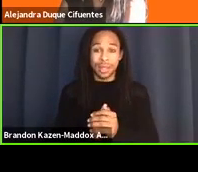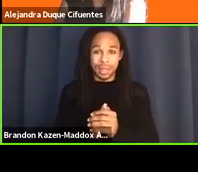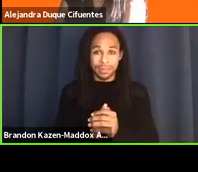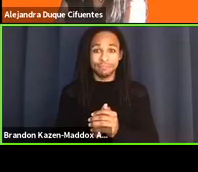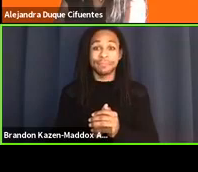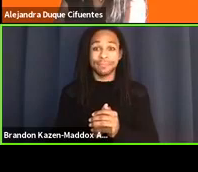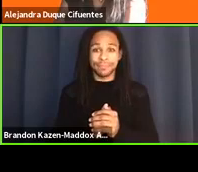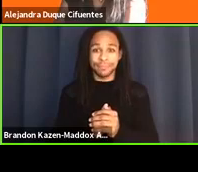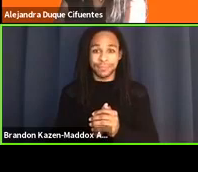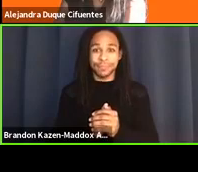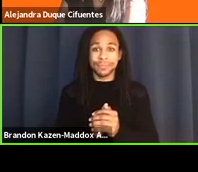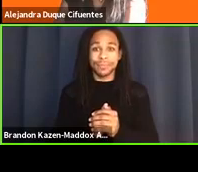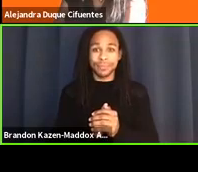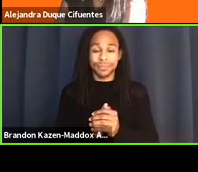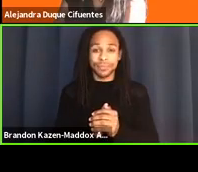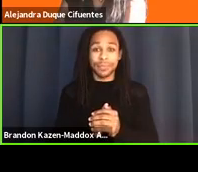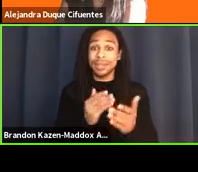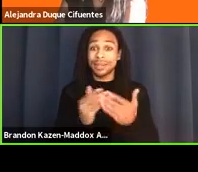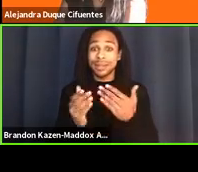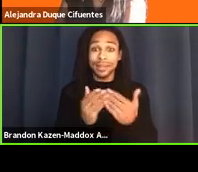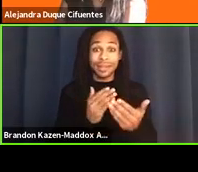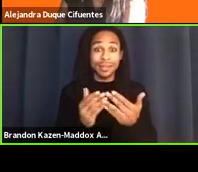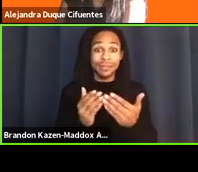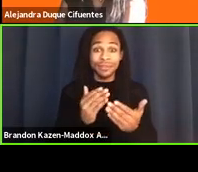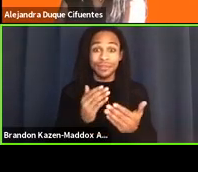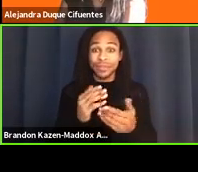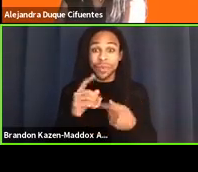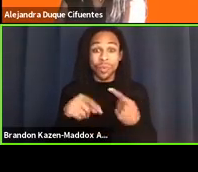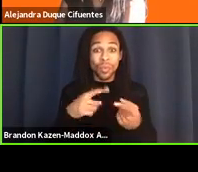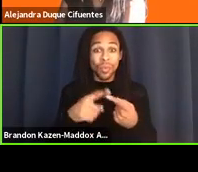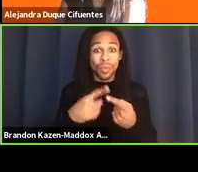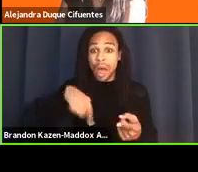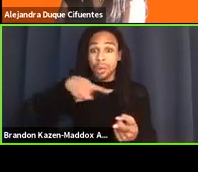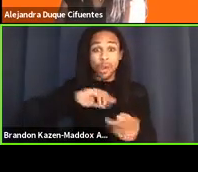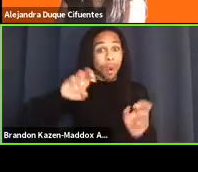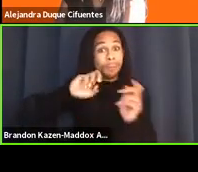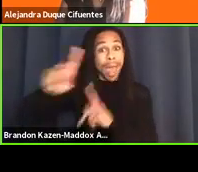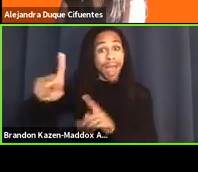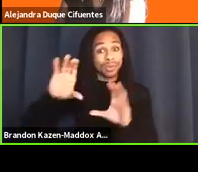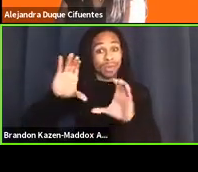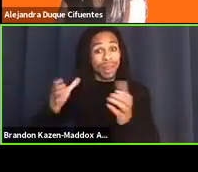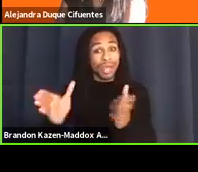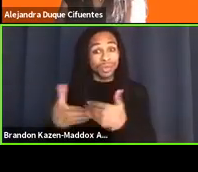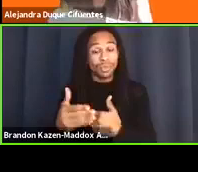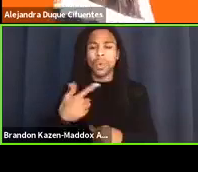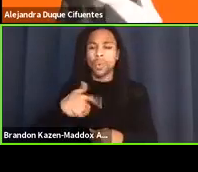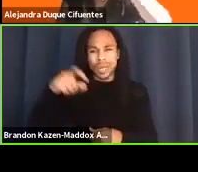and they are growing, they are learning. they are growing. They are expanding and that is